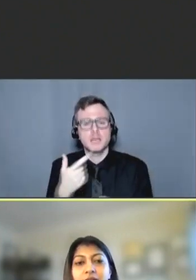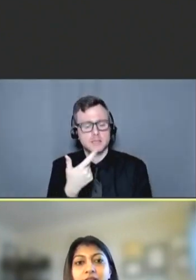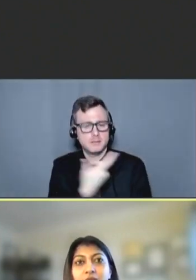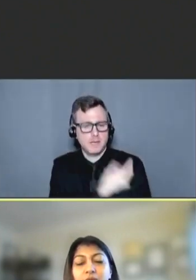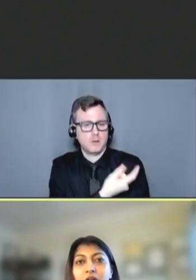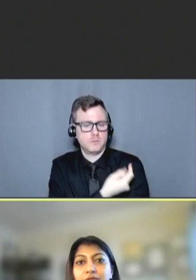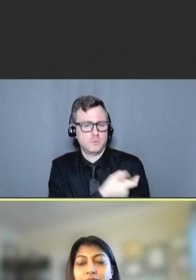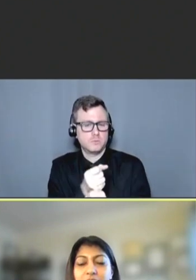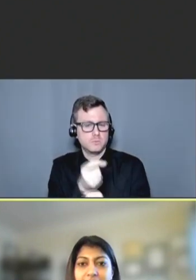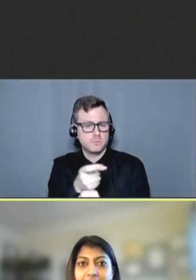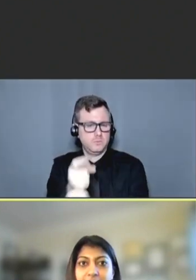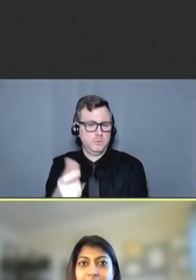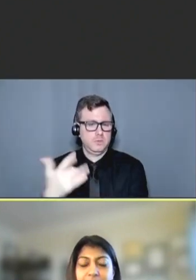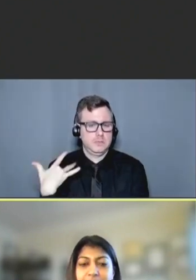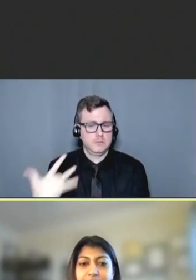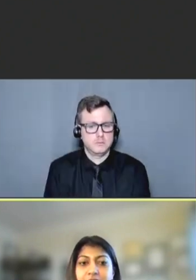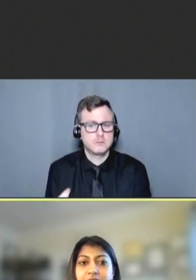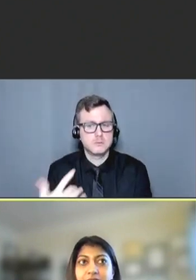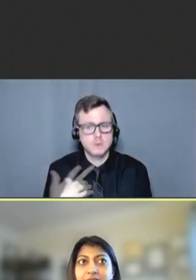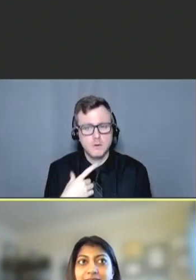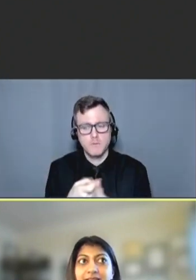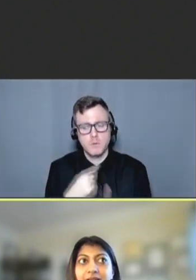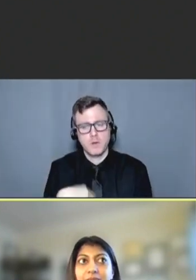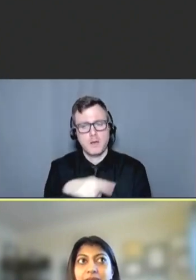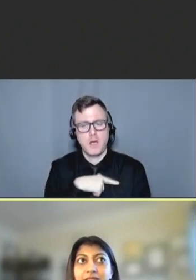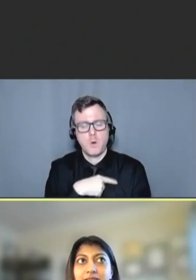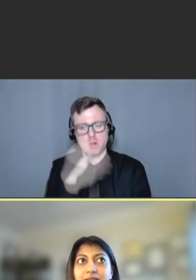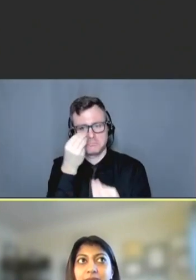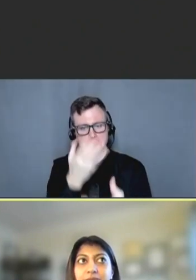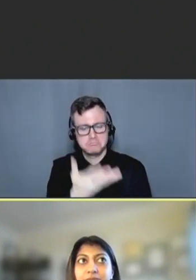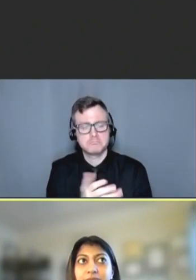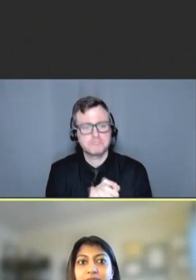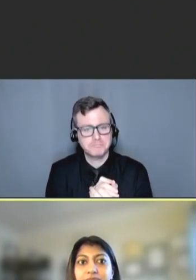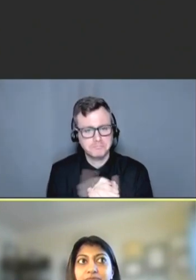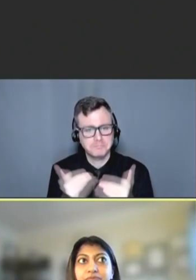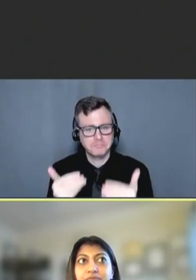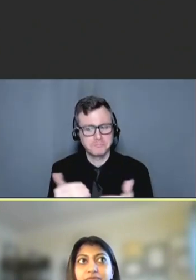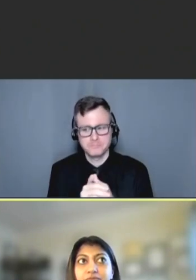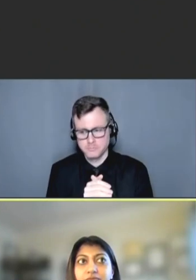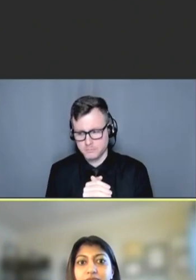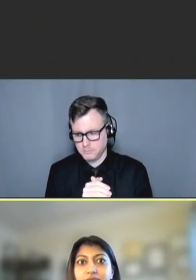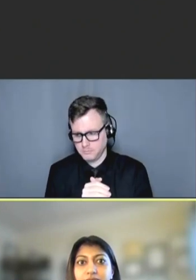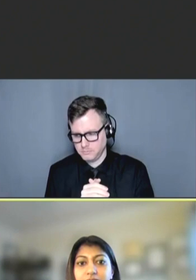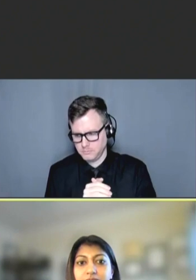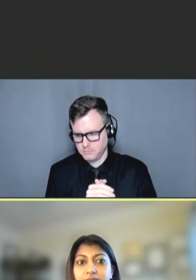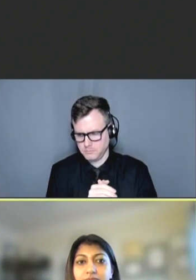that we got from our data. Next slide, please.